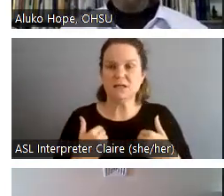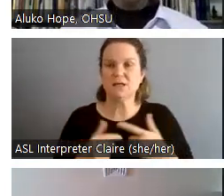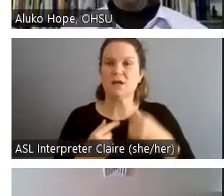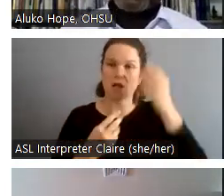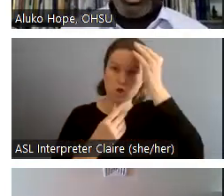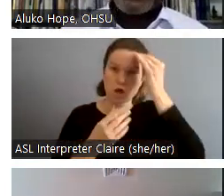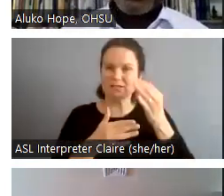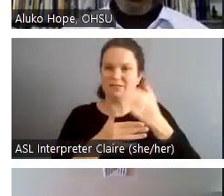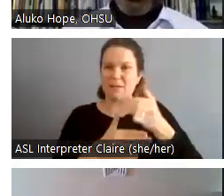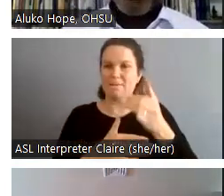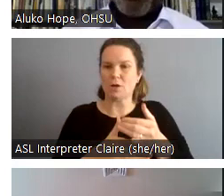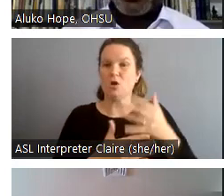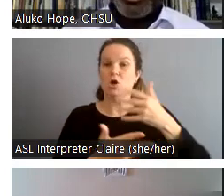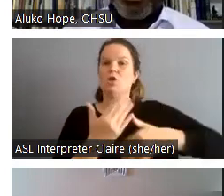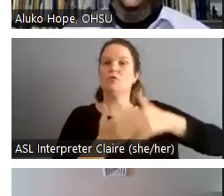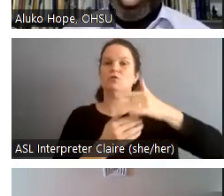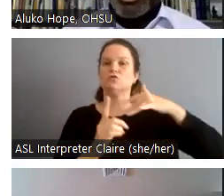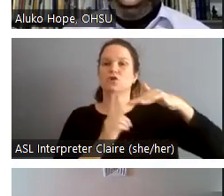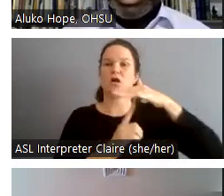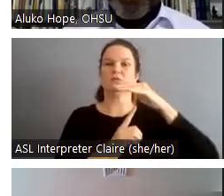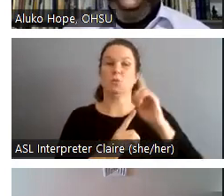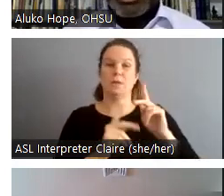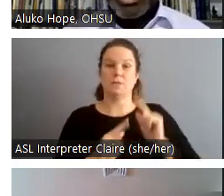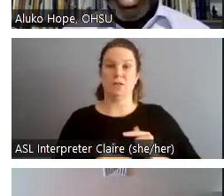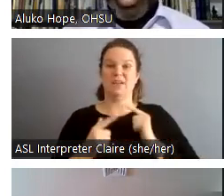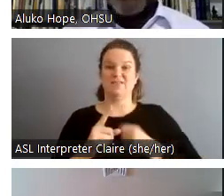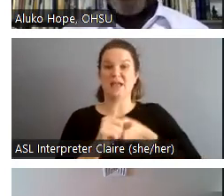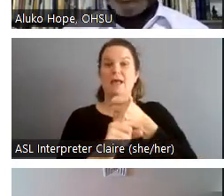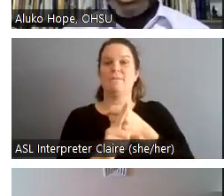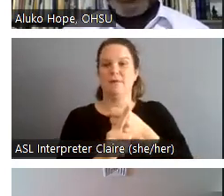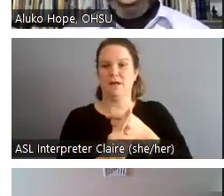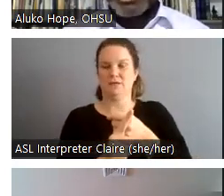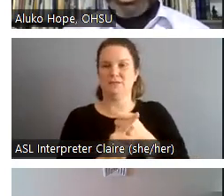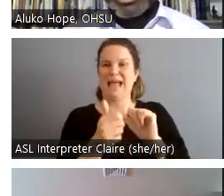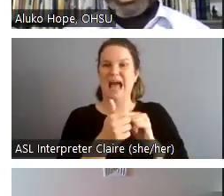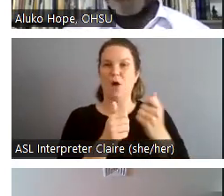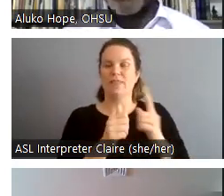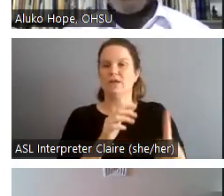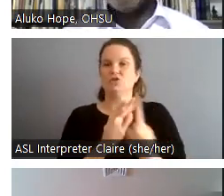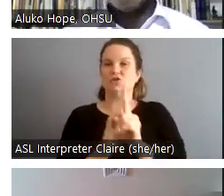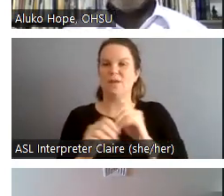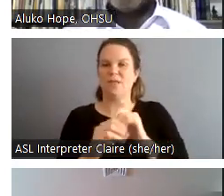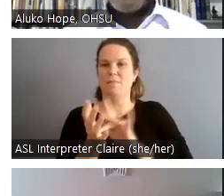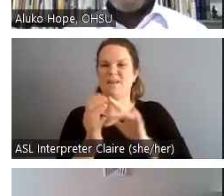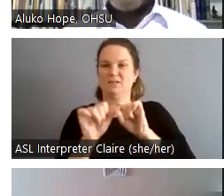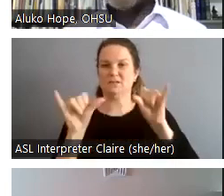think the social context in which people live does impact how they present to the